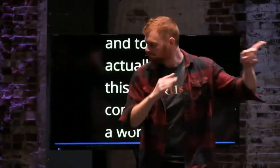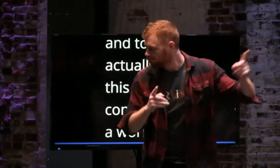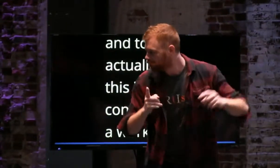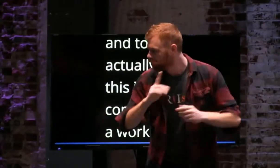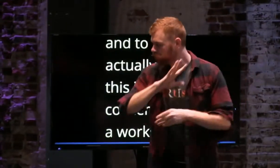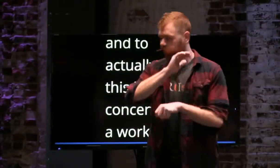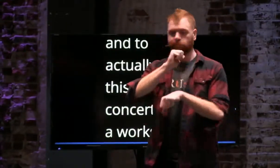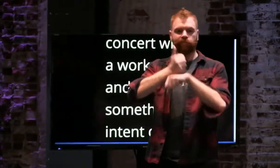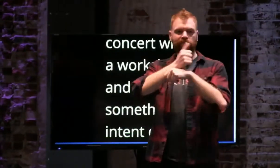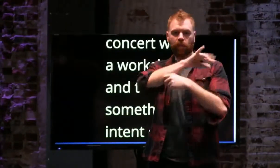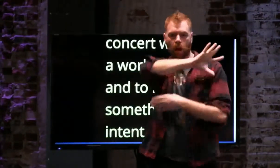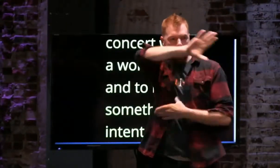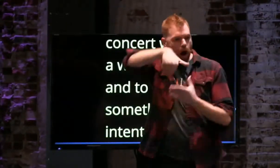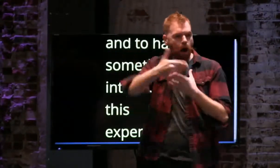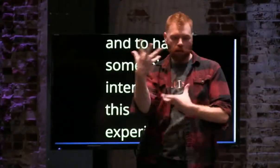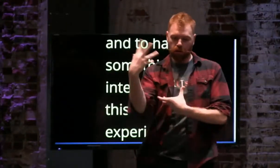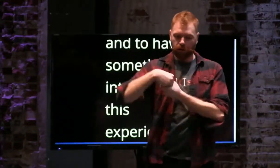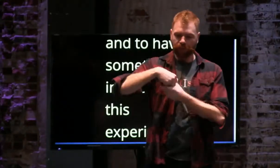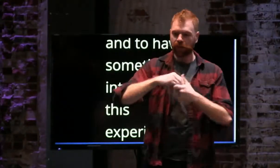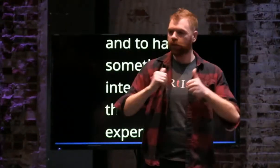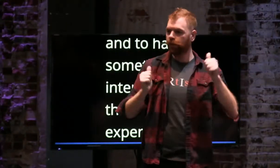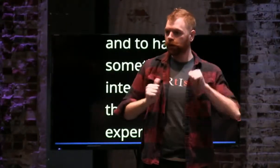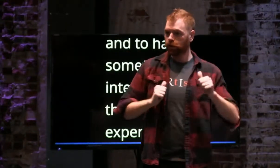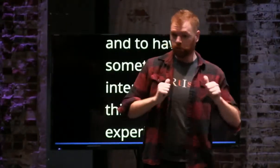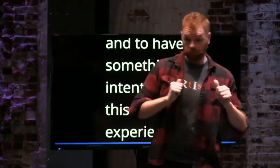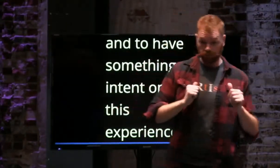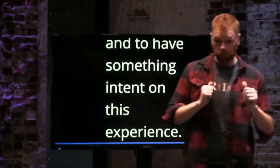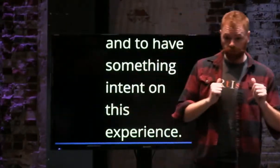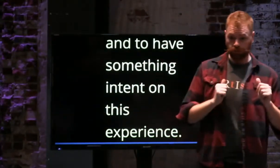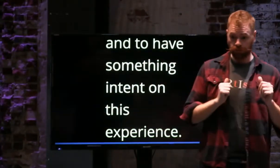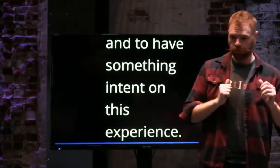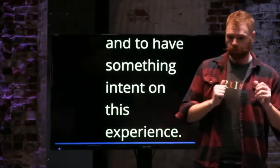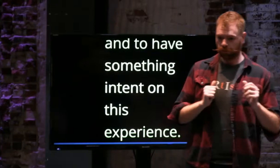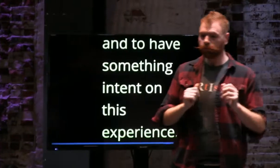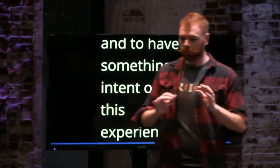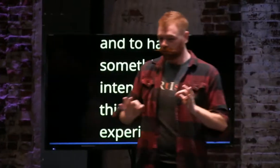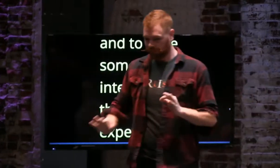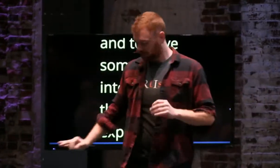Again, at a minimum, in 50 years... This better?